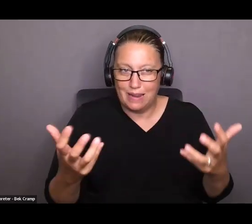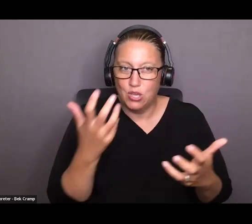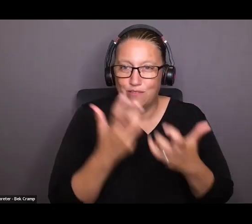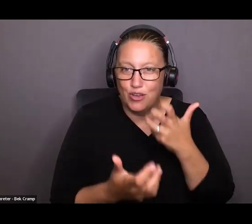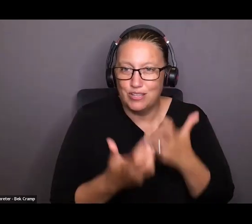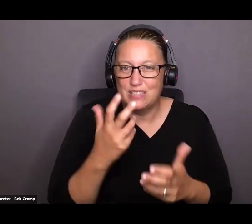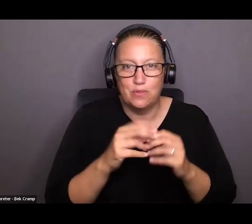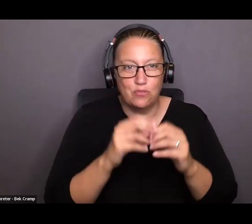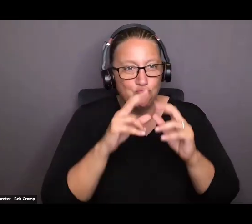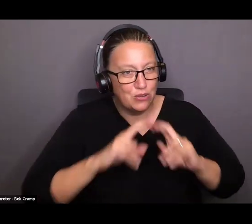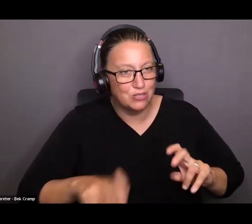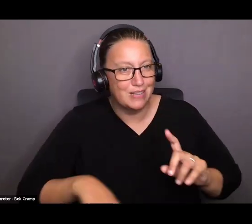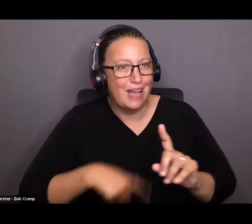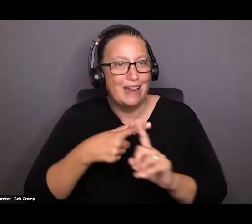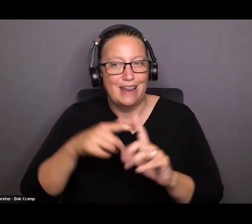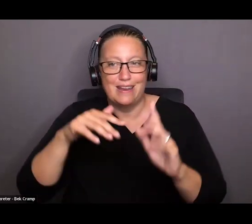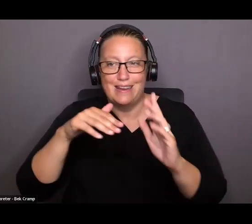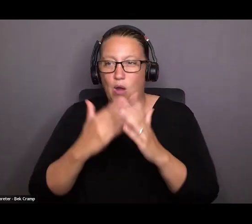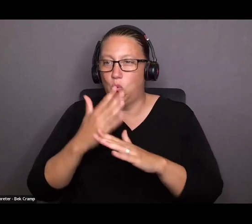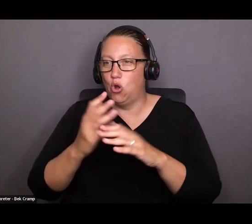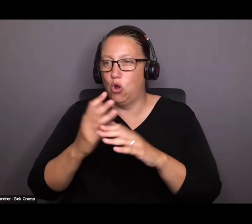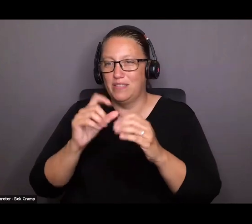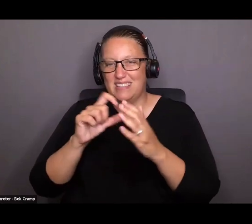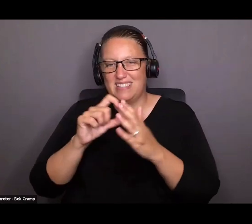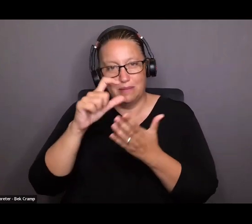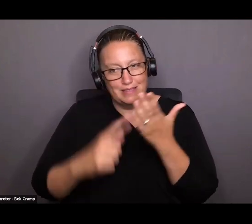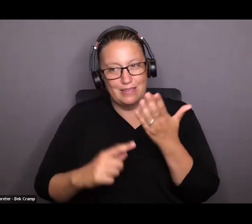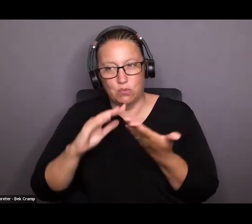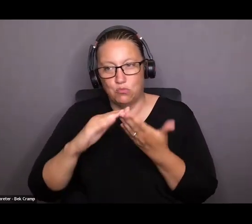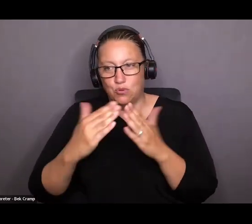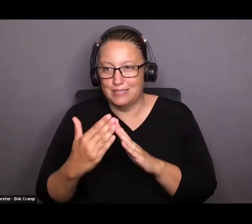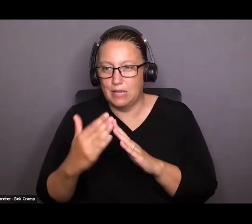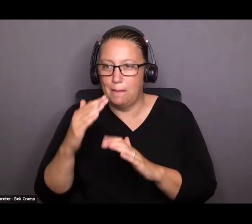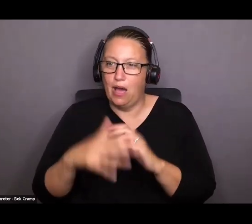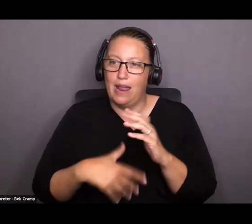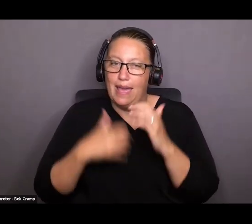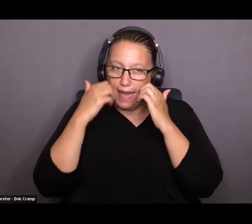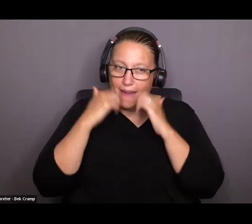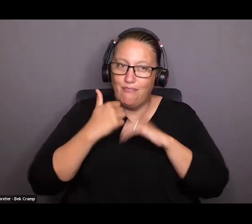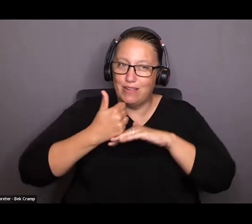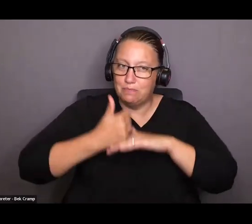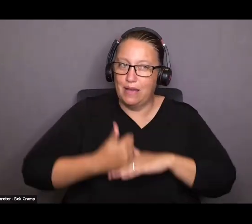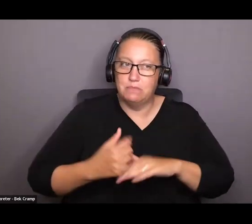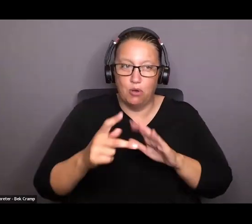to make sure that we have evidence-based policy, I'm deeply committed to making sure that that is